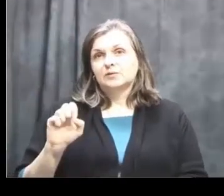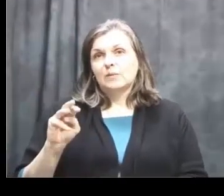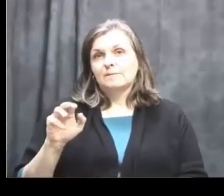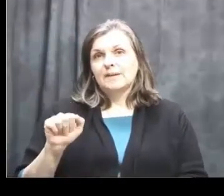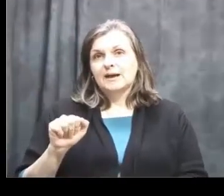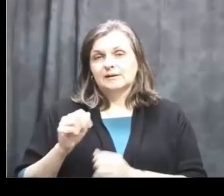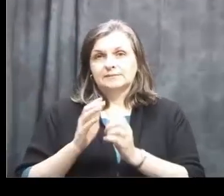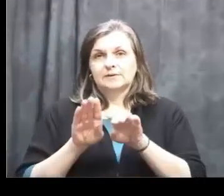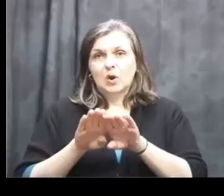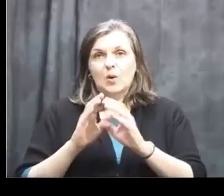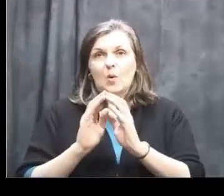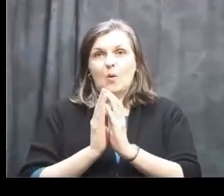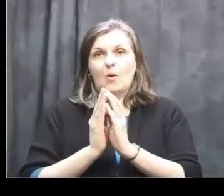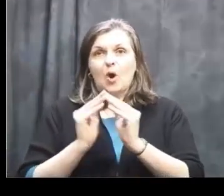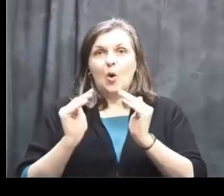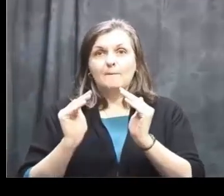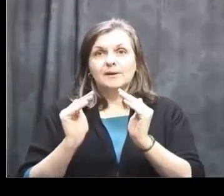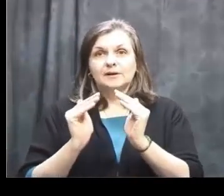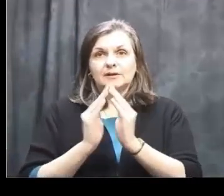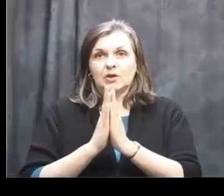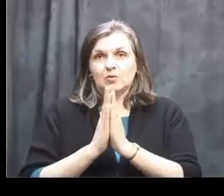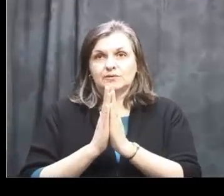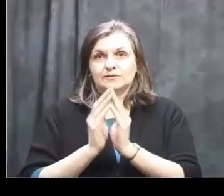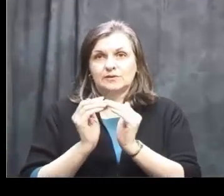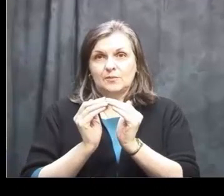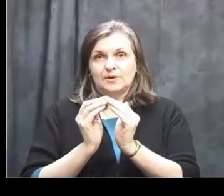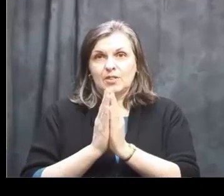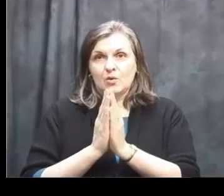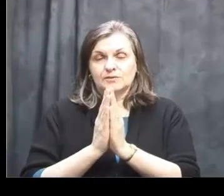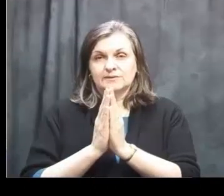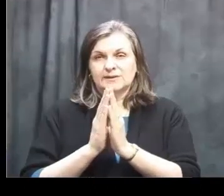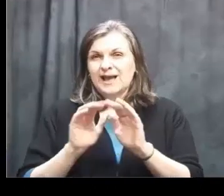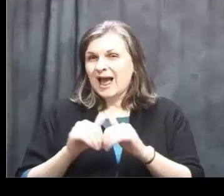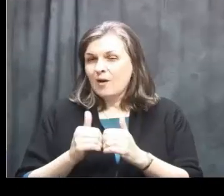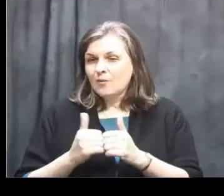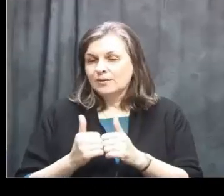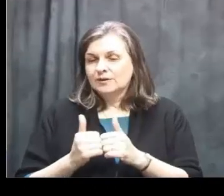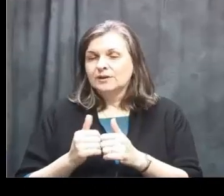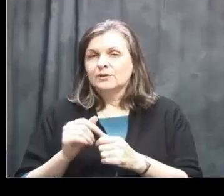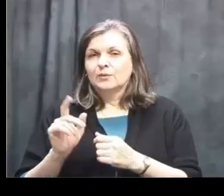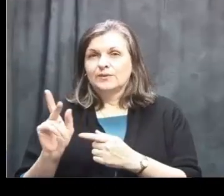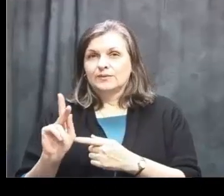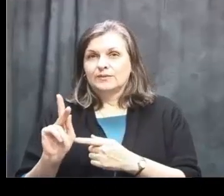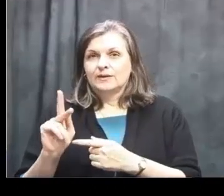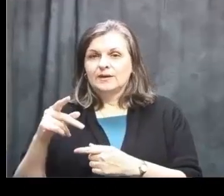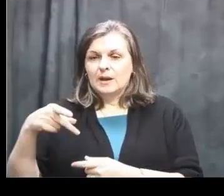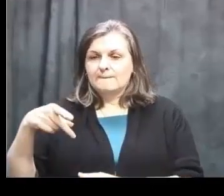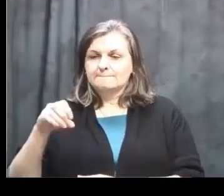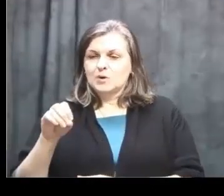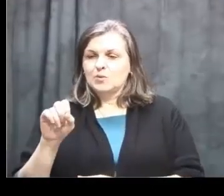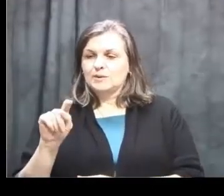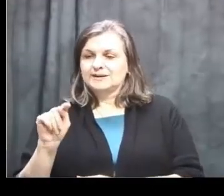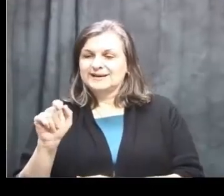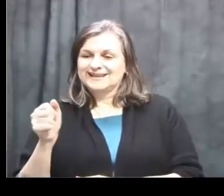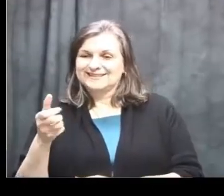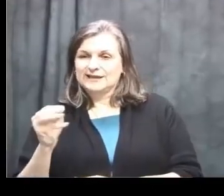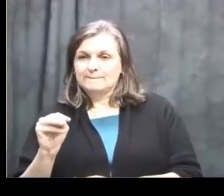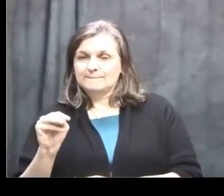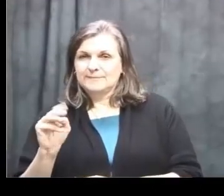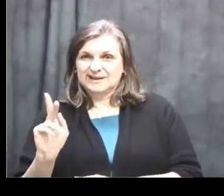and the way they do that is actually through the active transport of potassium. So remember potassium is K+.